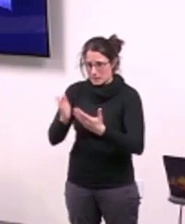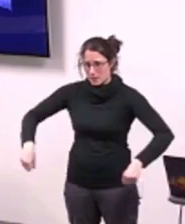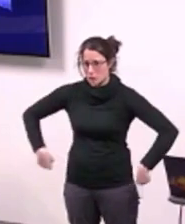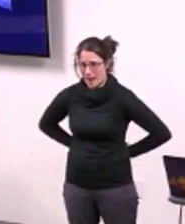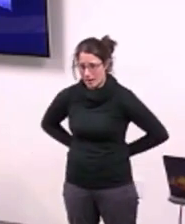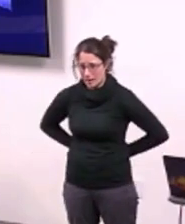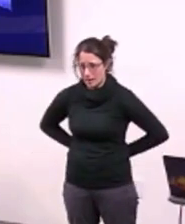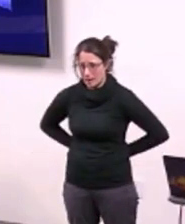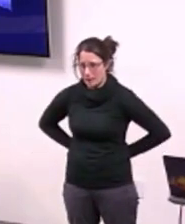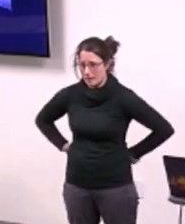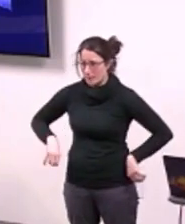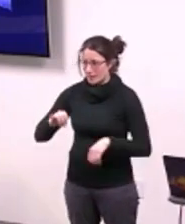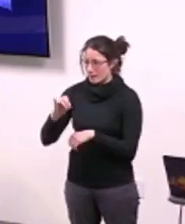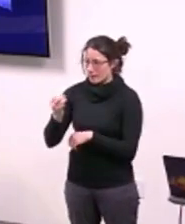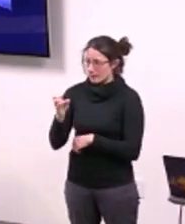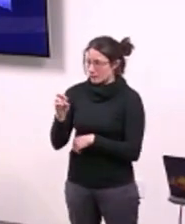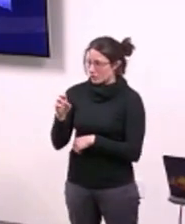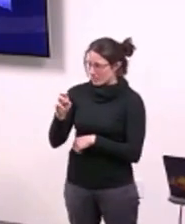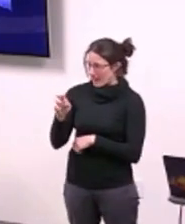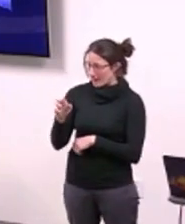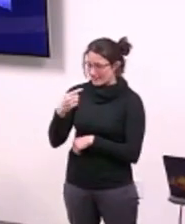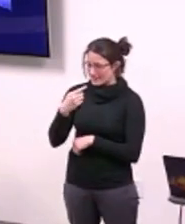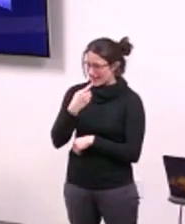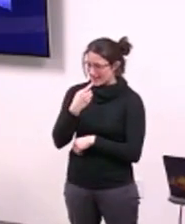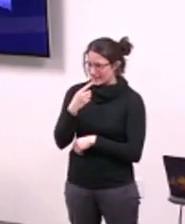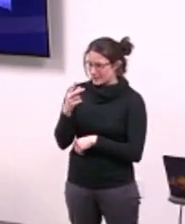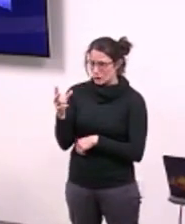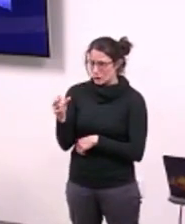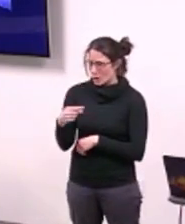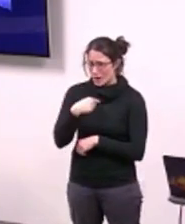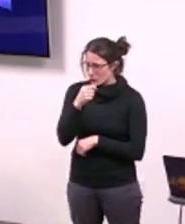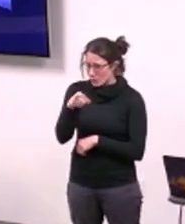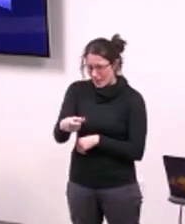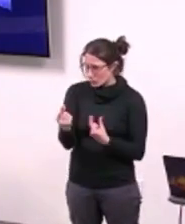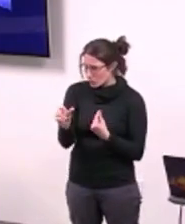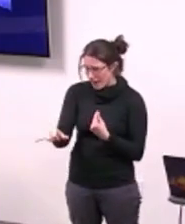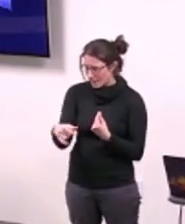And Germaine's like, "No, like I don't need to do that. I didn't do anything. Write my citation."